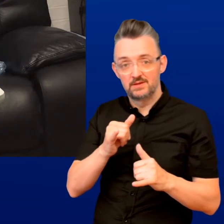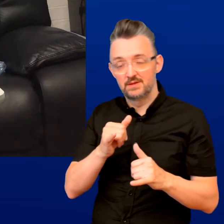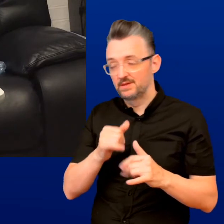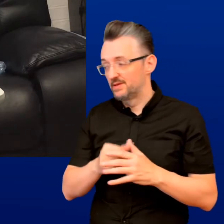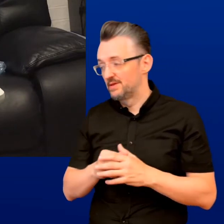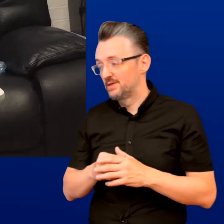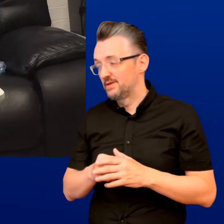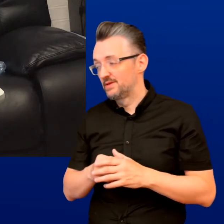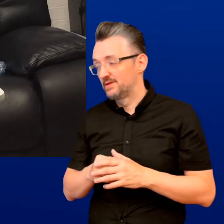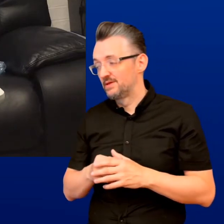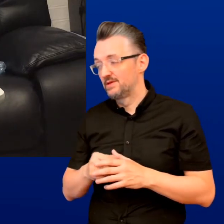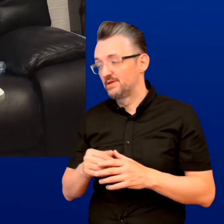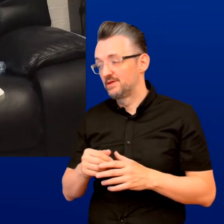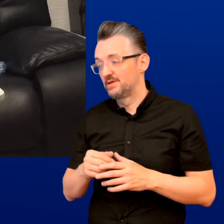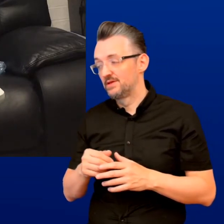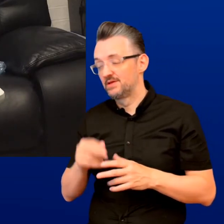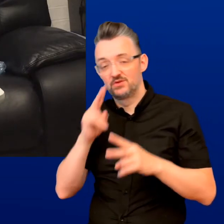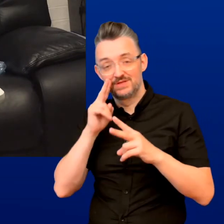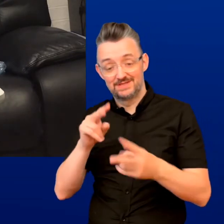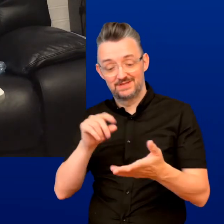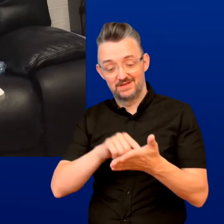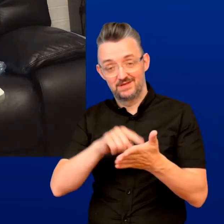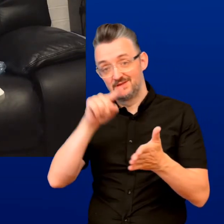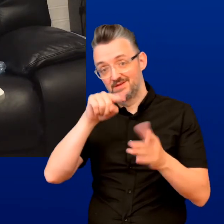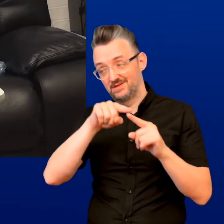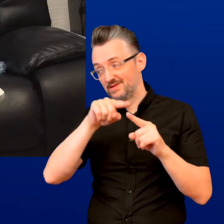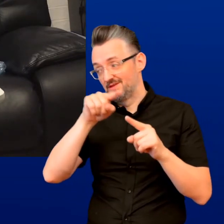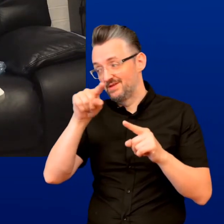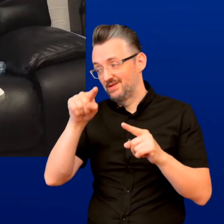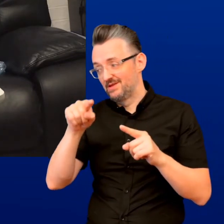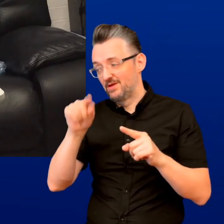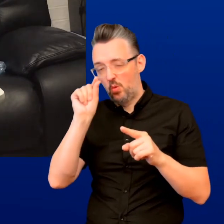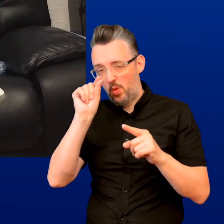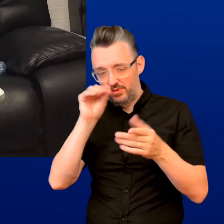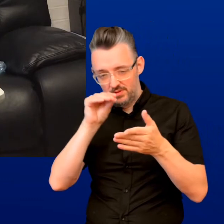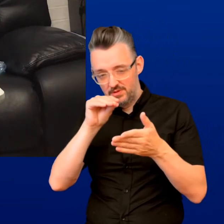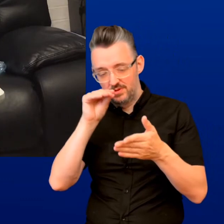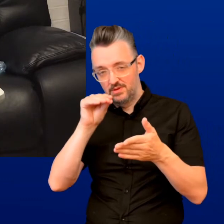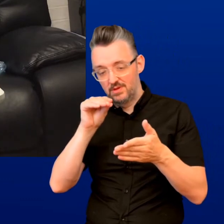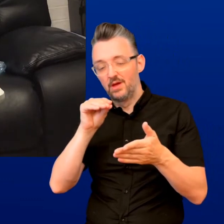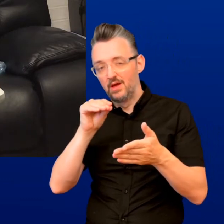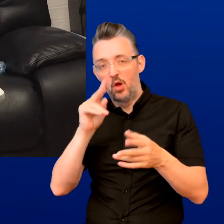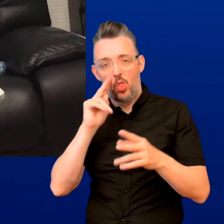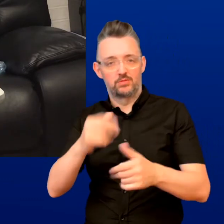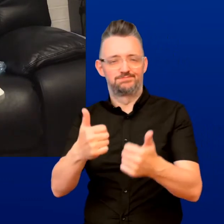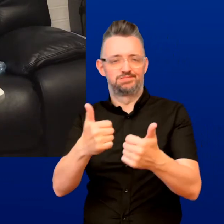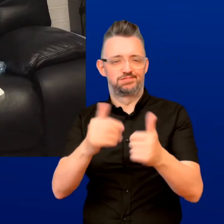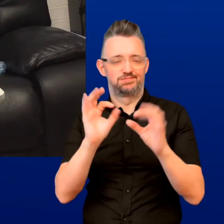and you can see that it's come out really well.